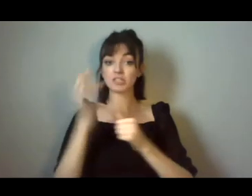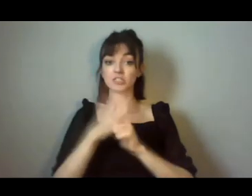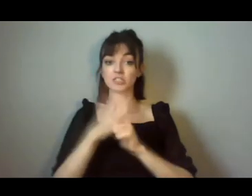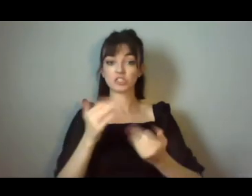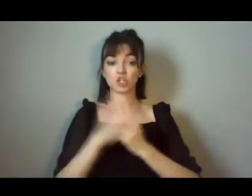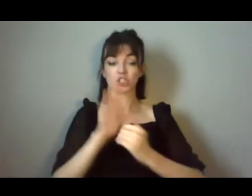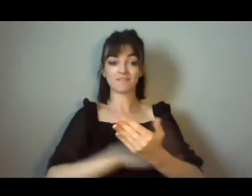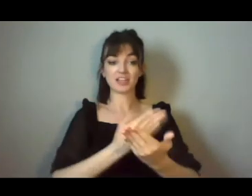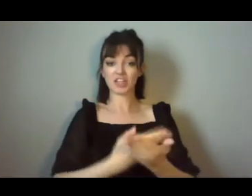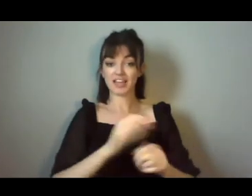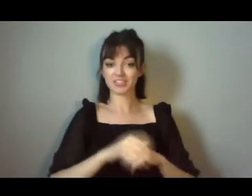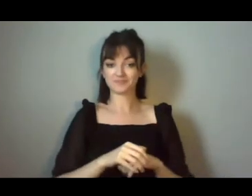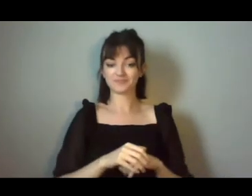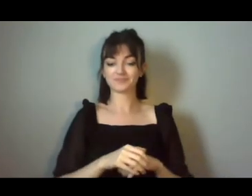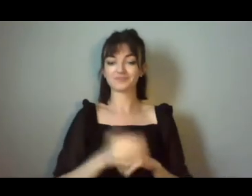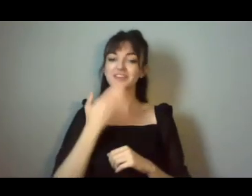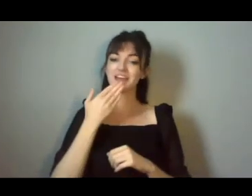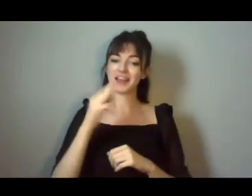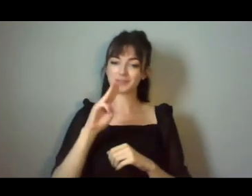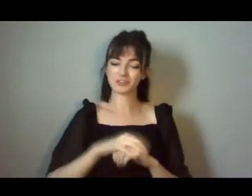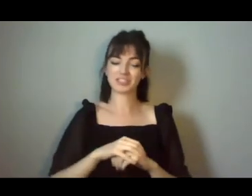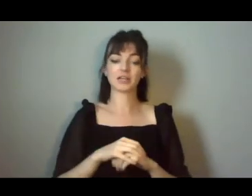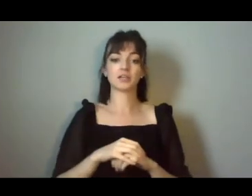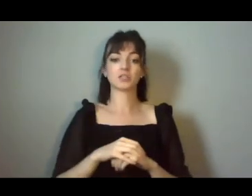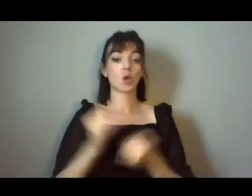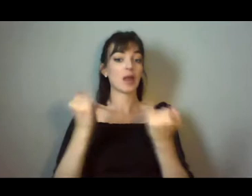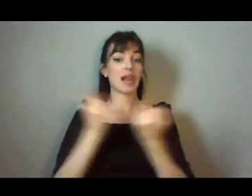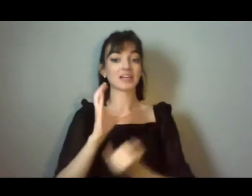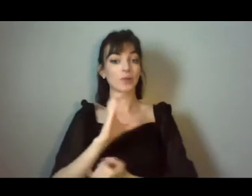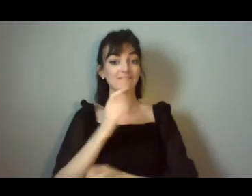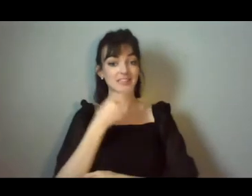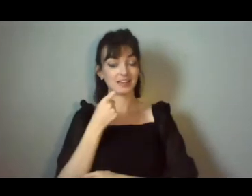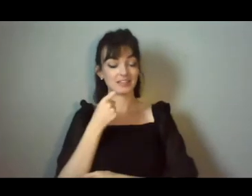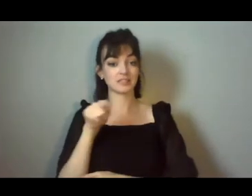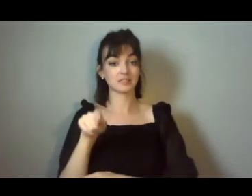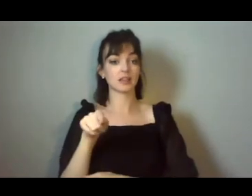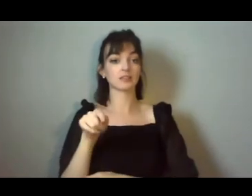: Thanks, I think as Caoimhe said there, the work that has gone on by